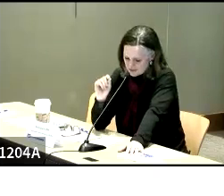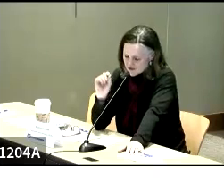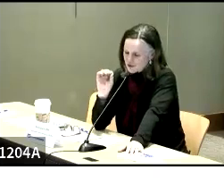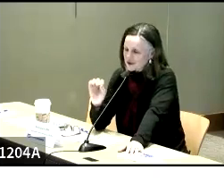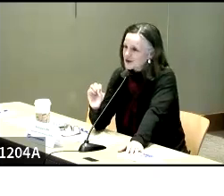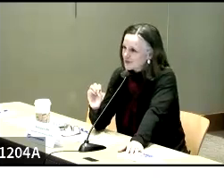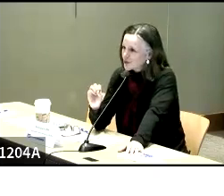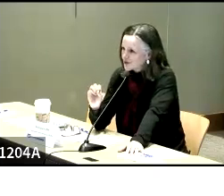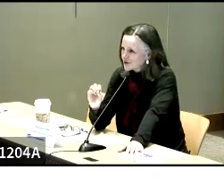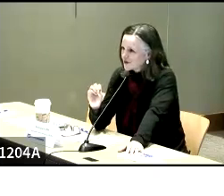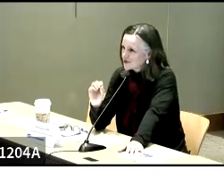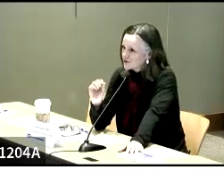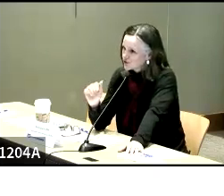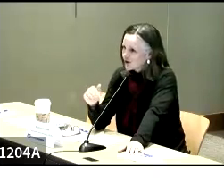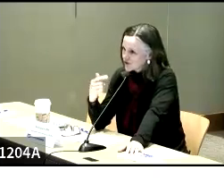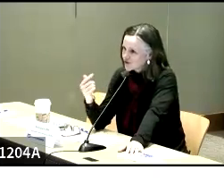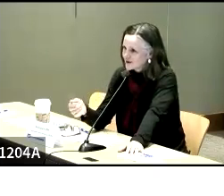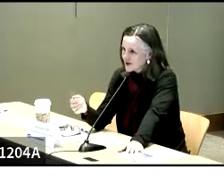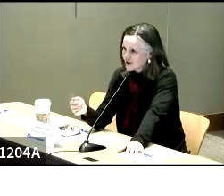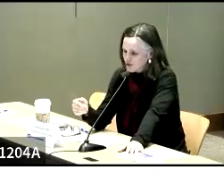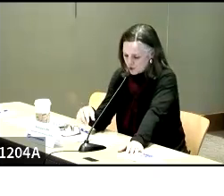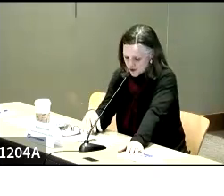This is a really important charge to take forward.